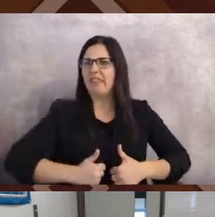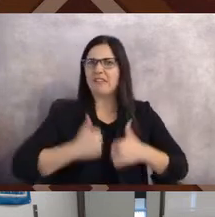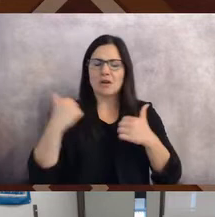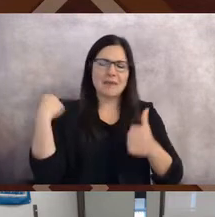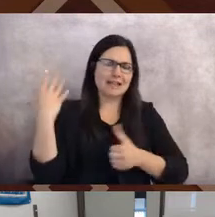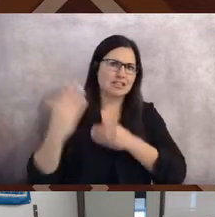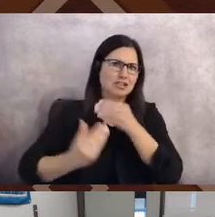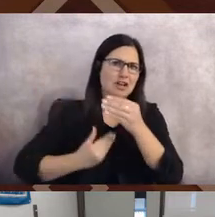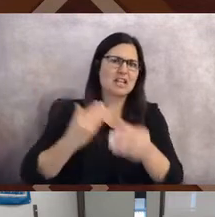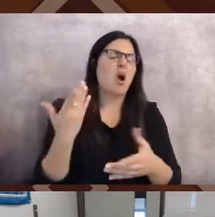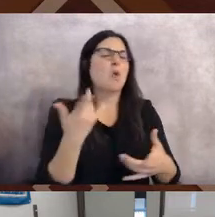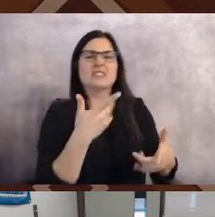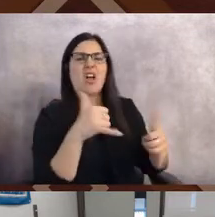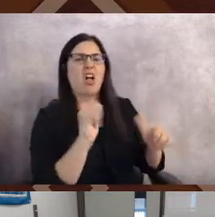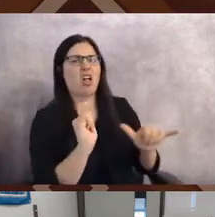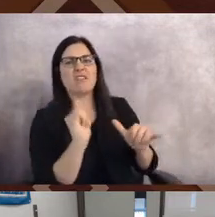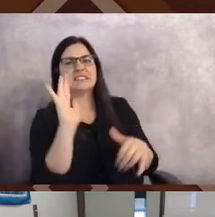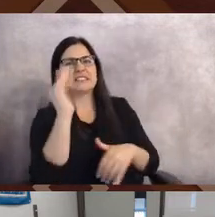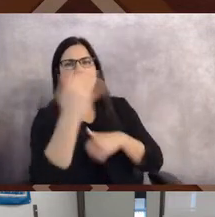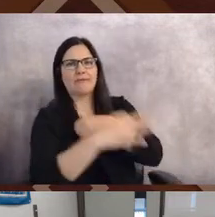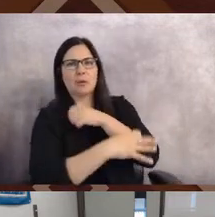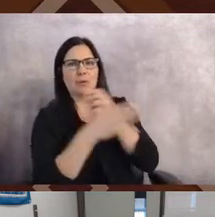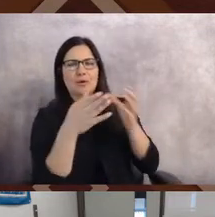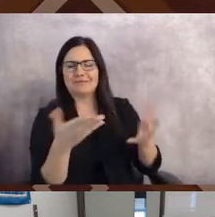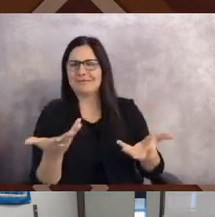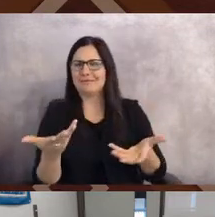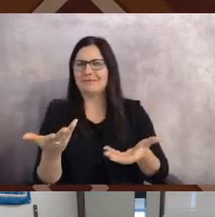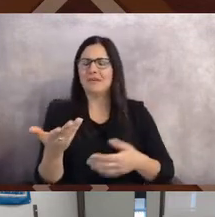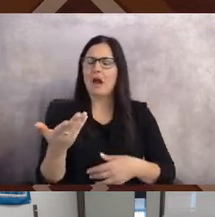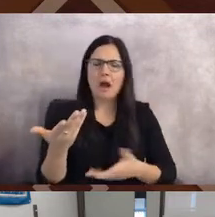People assume or connect you with Asian country